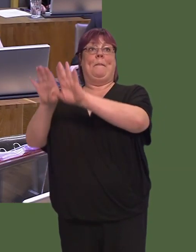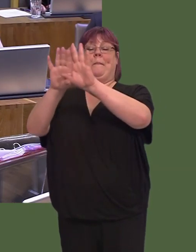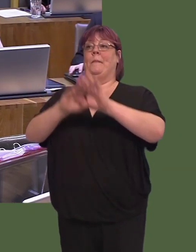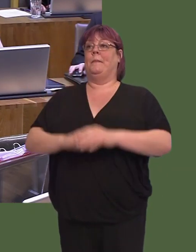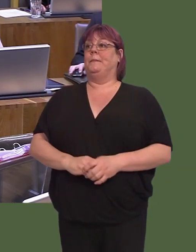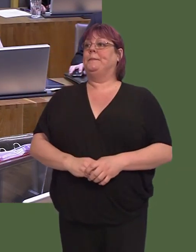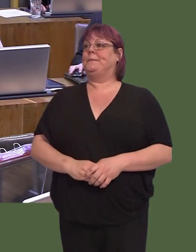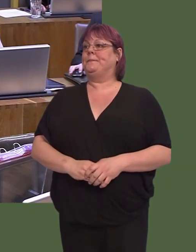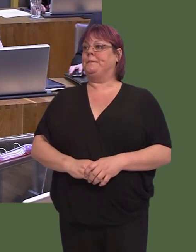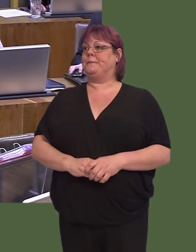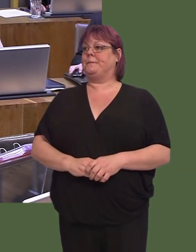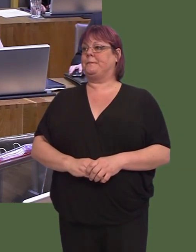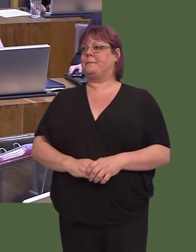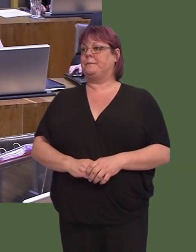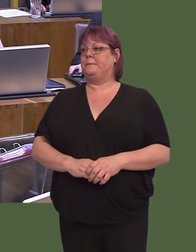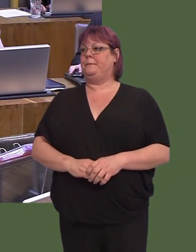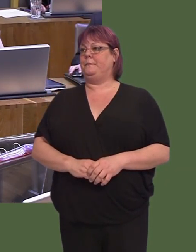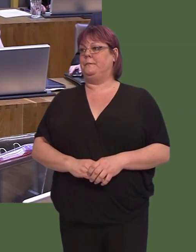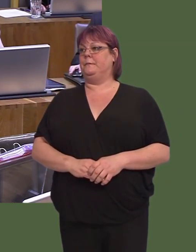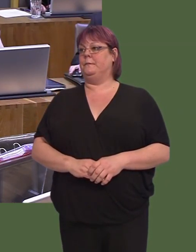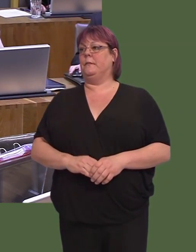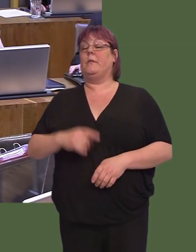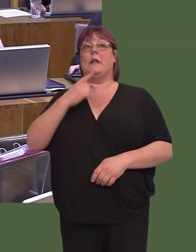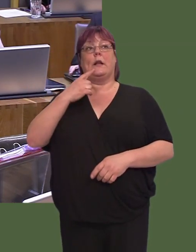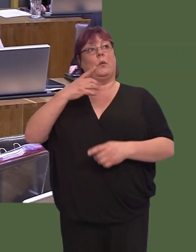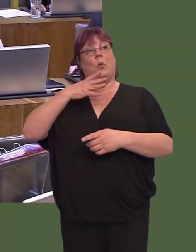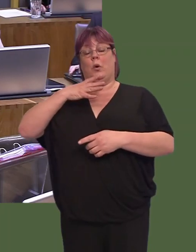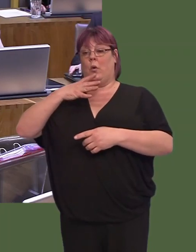As I said in the initial answer, we are developing legislation to introduce the microbeads ban